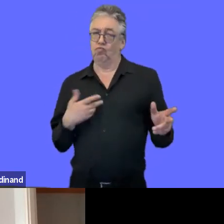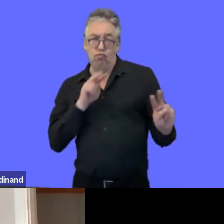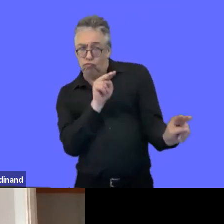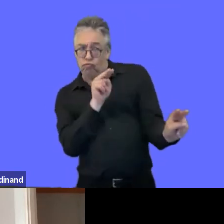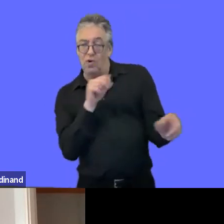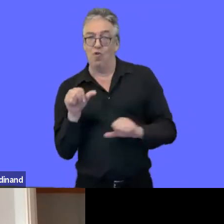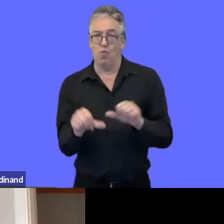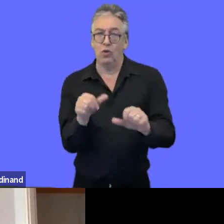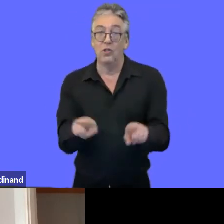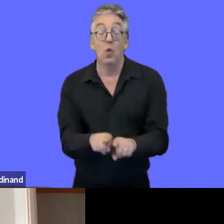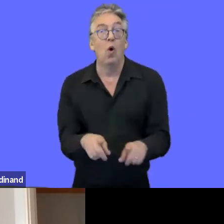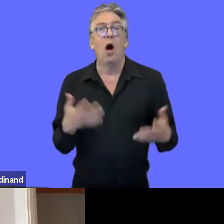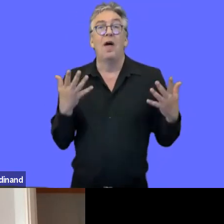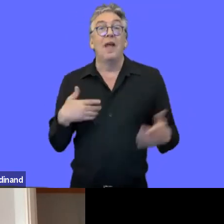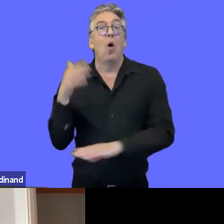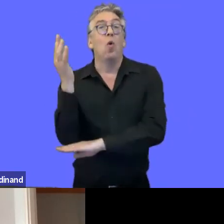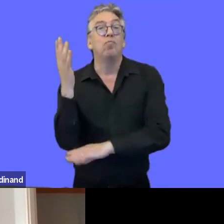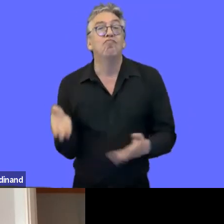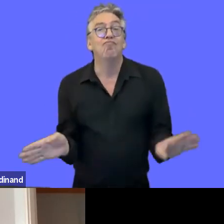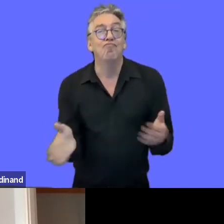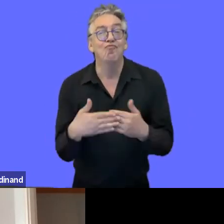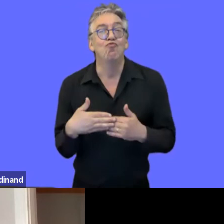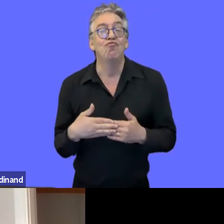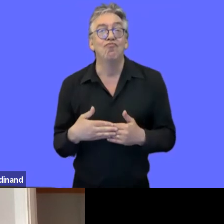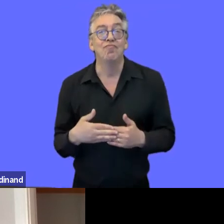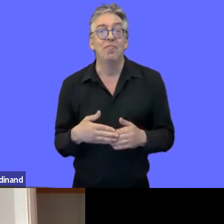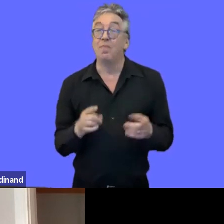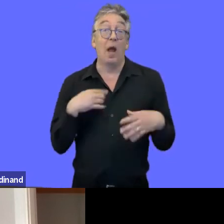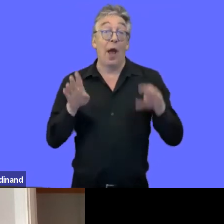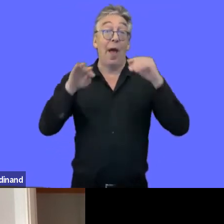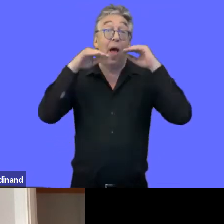I will leave it at that and I am happy to answer any question